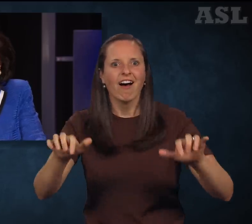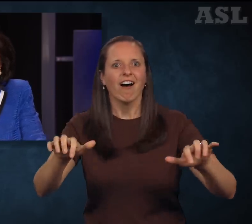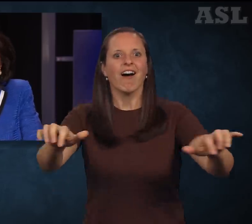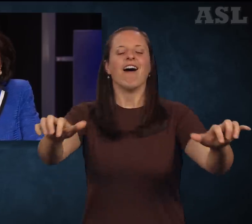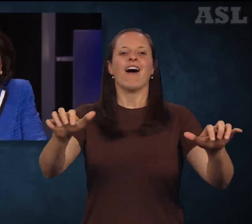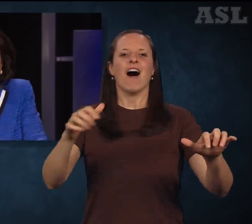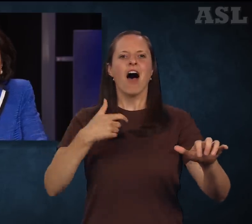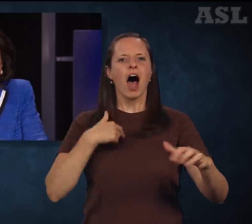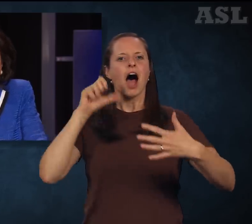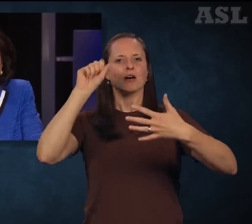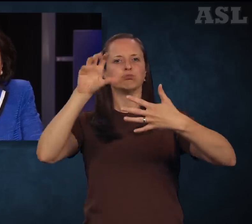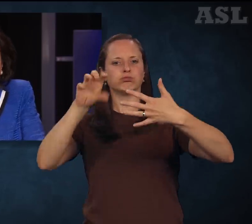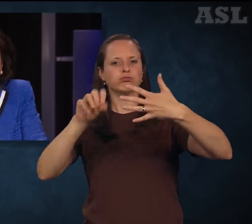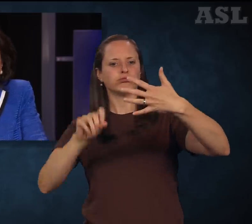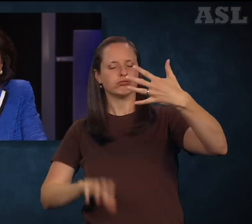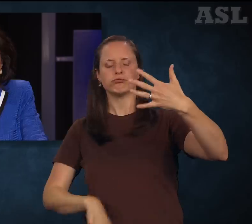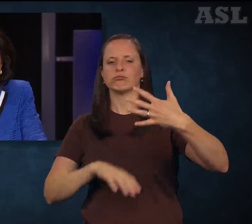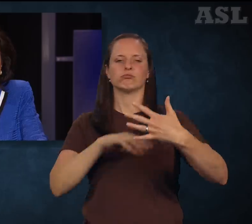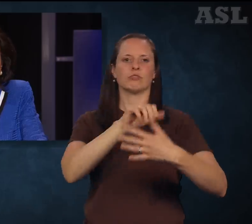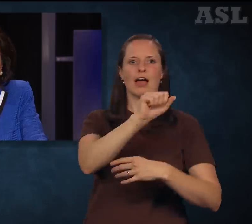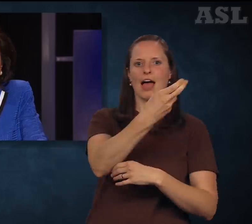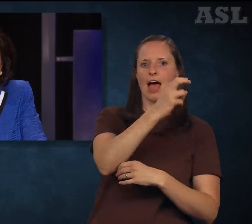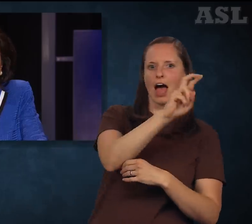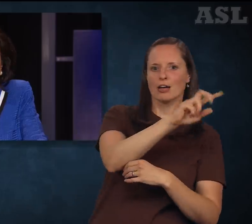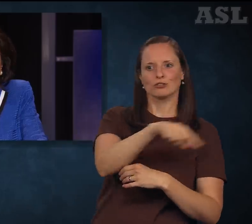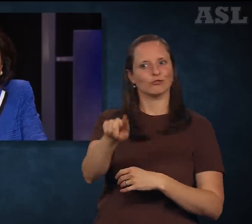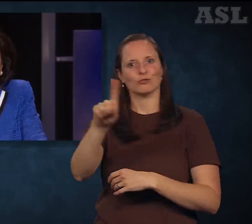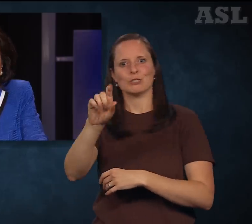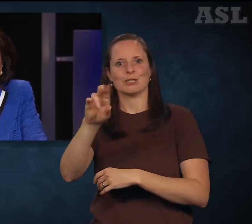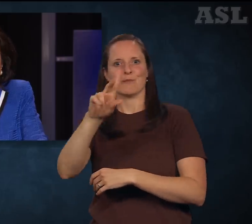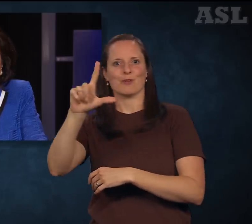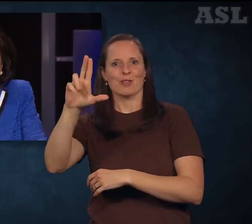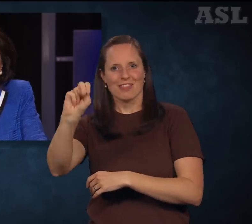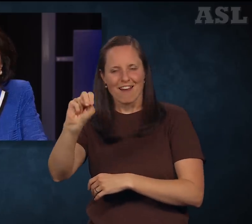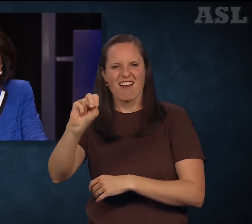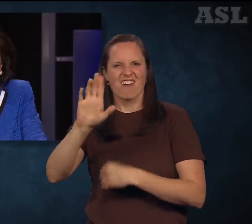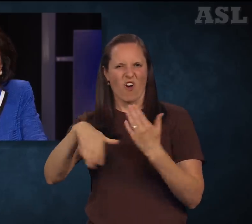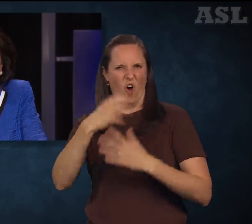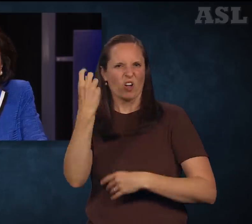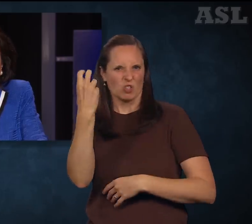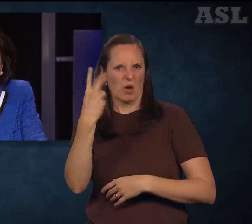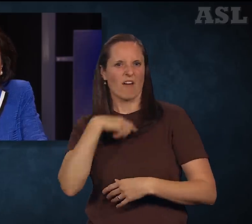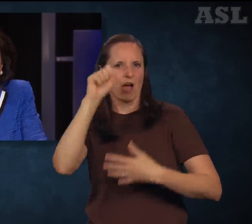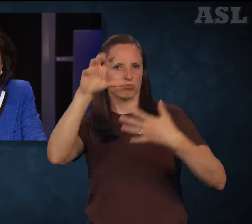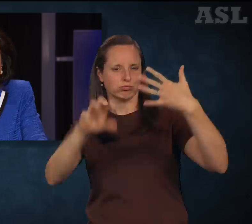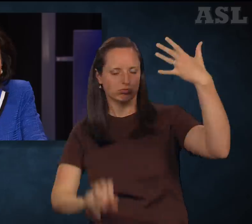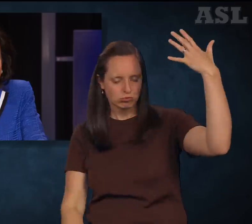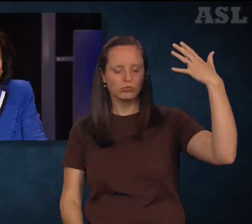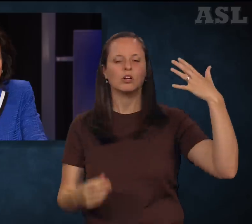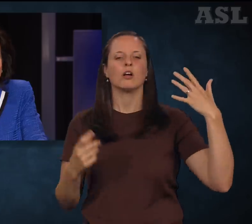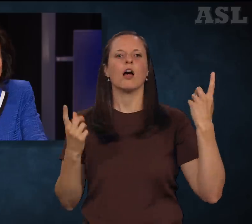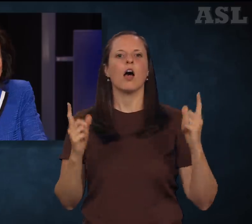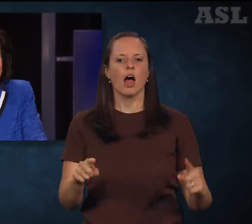AS THE NAMES OF THE TWELVE TRIBES OF ISRAEL WERE